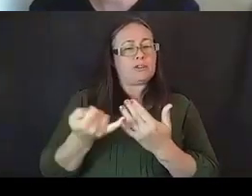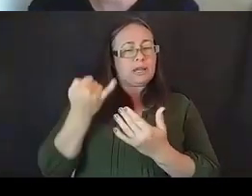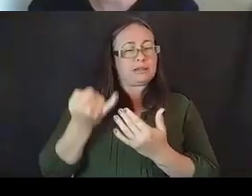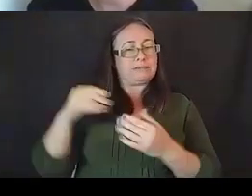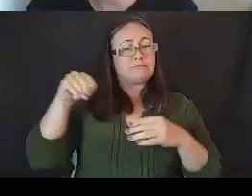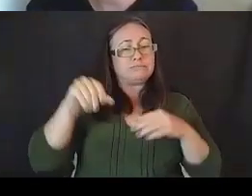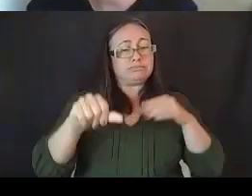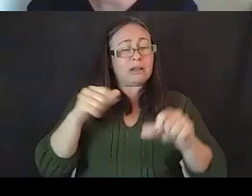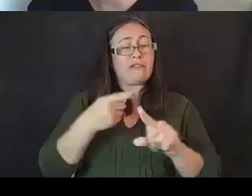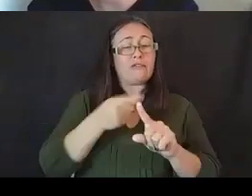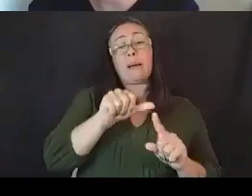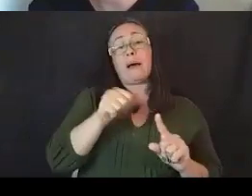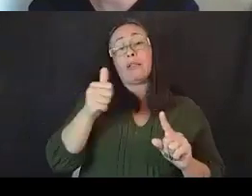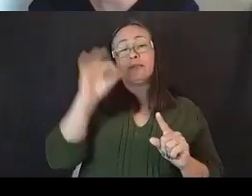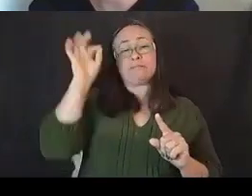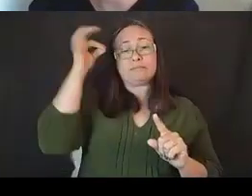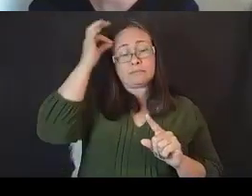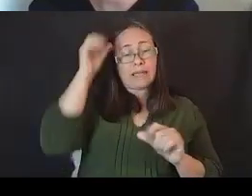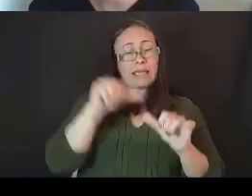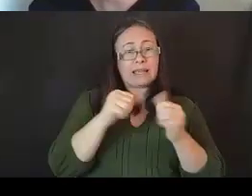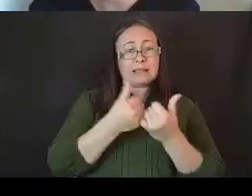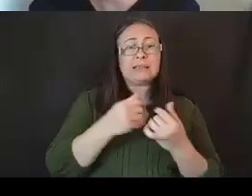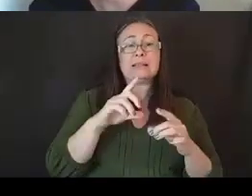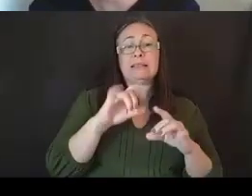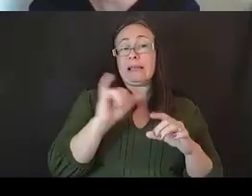within the Department of Health and Human Services and the VA.